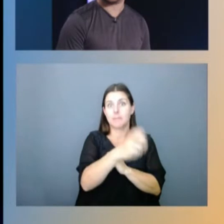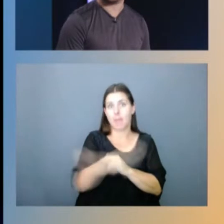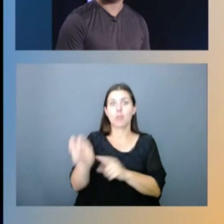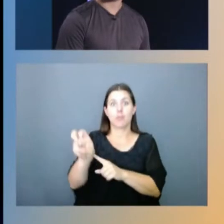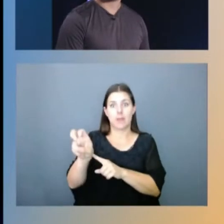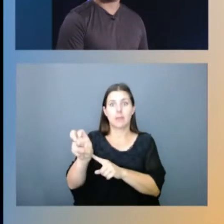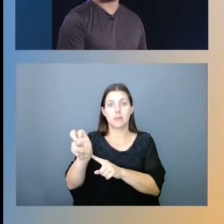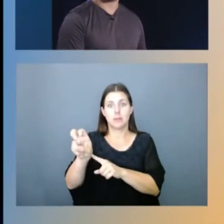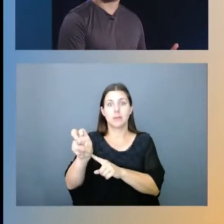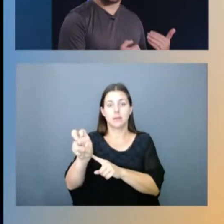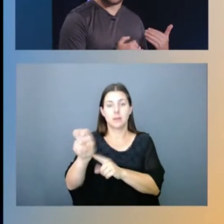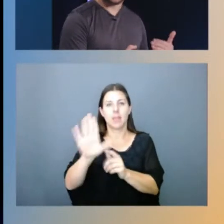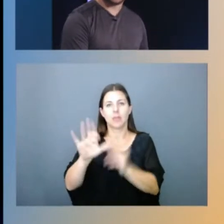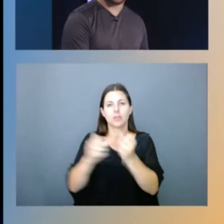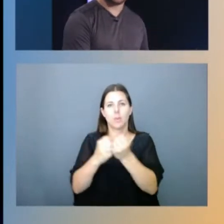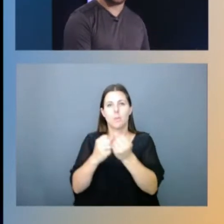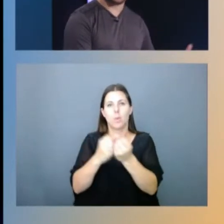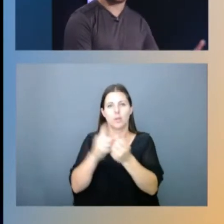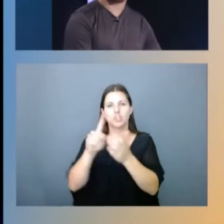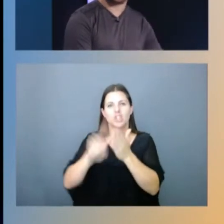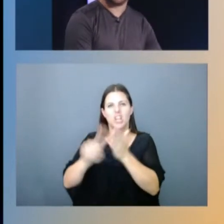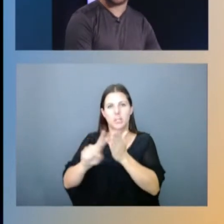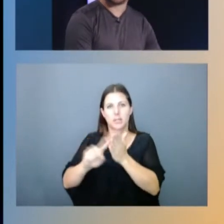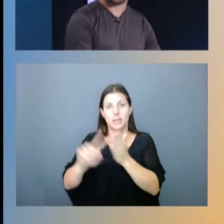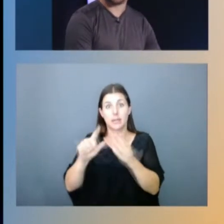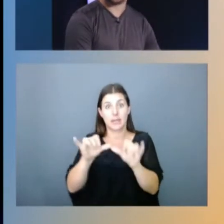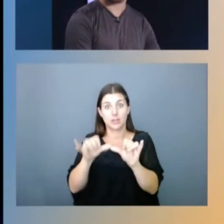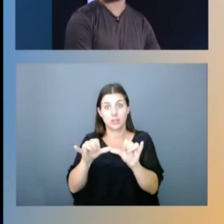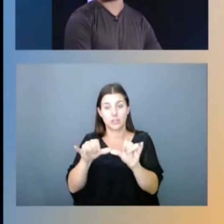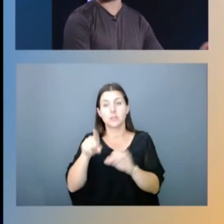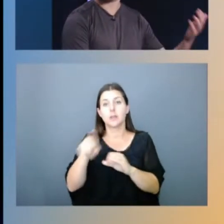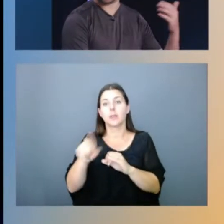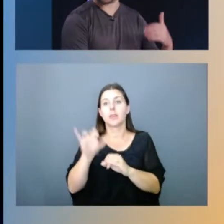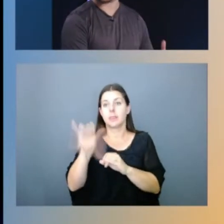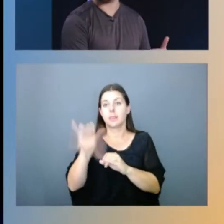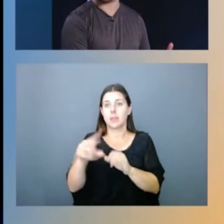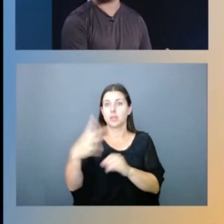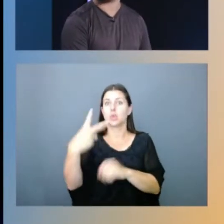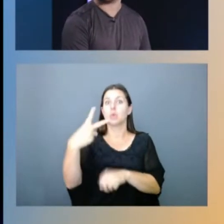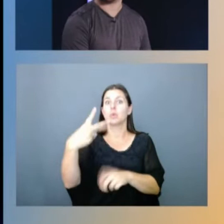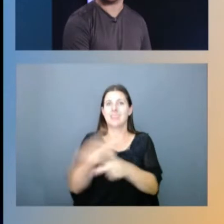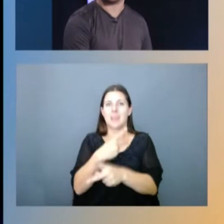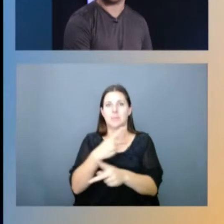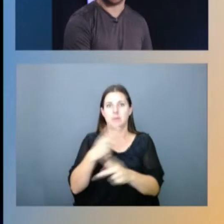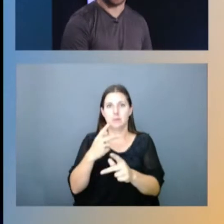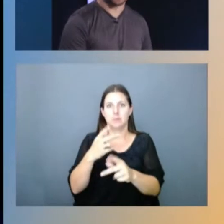and they saw an out of the box two X performance improvement while at the same time, reducing cost as well.